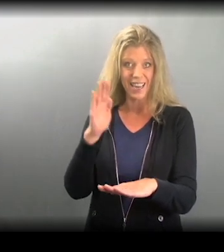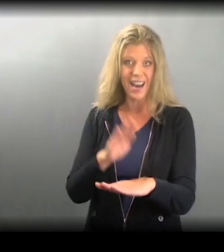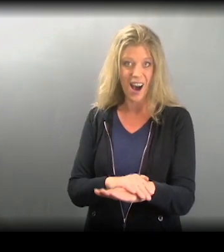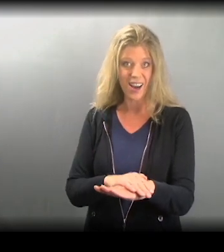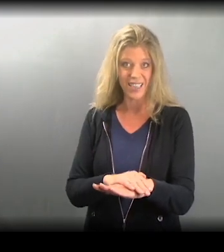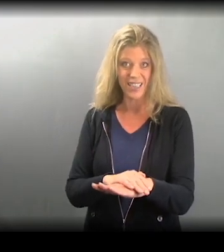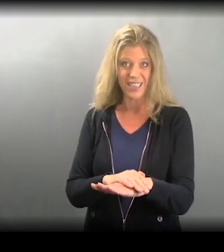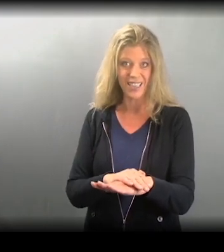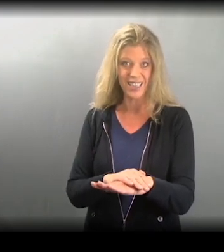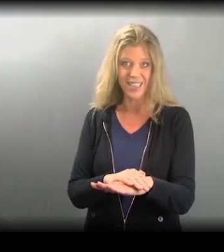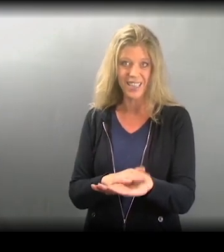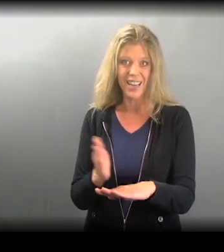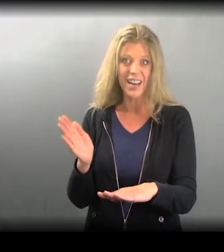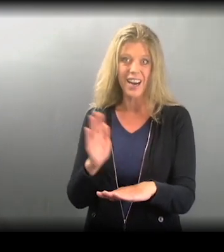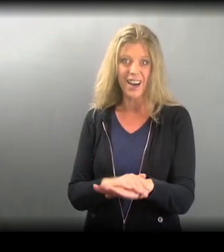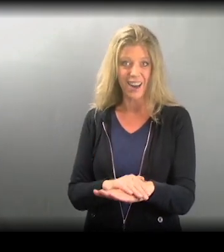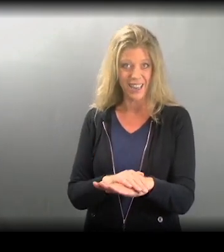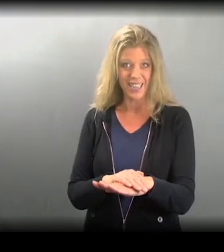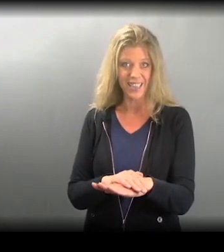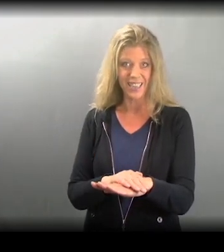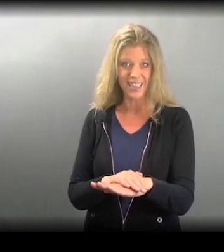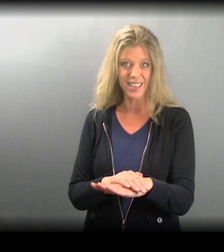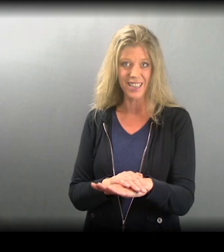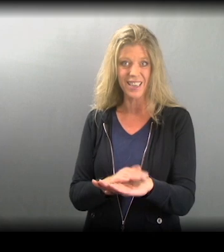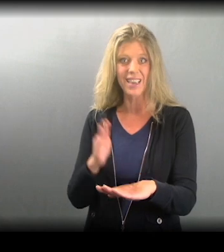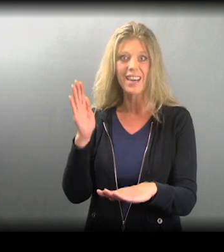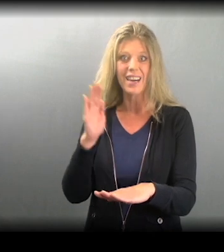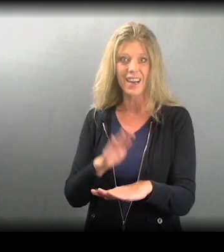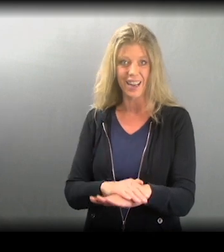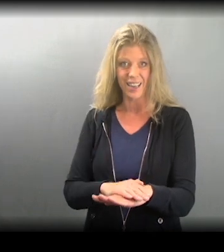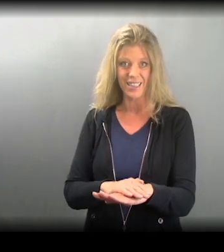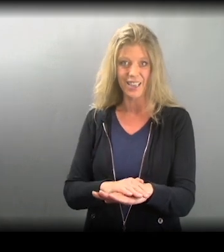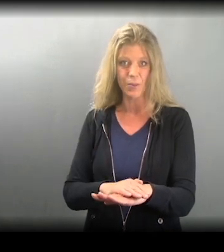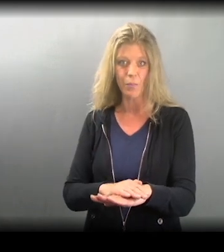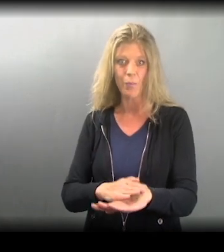ON